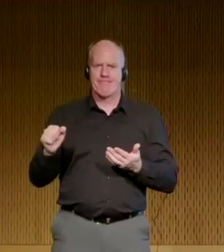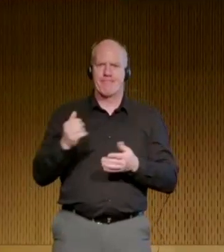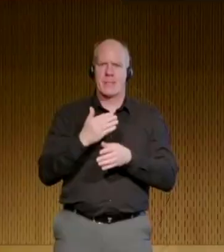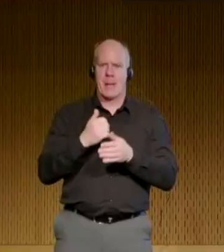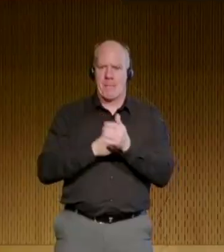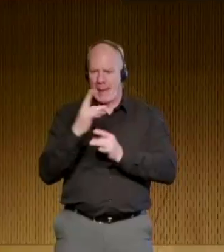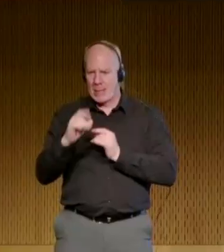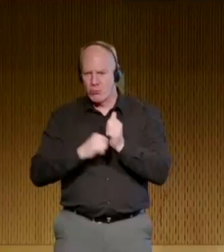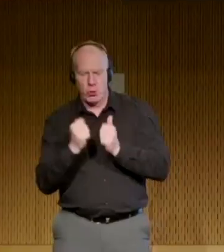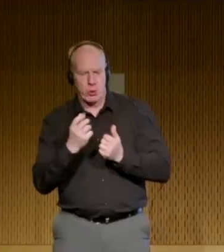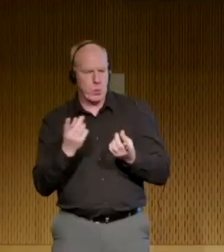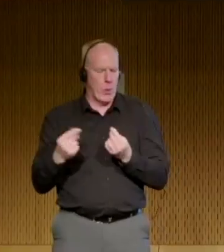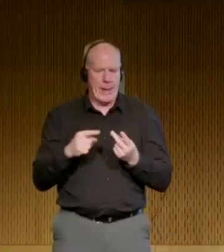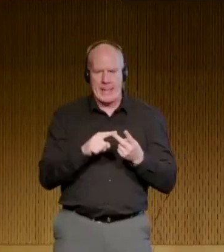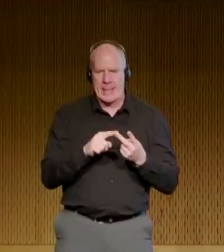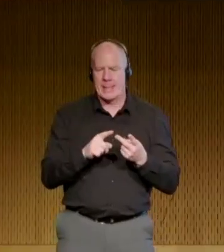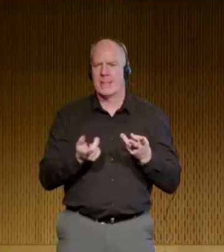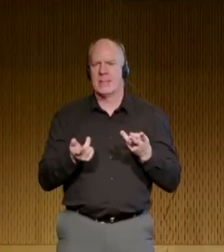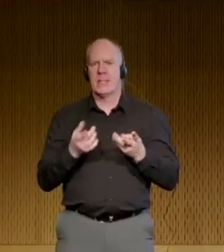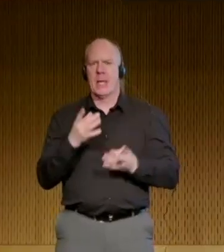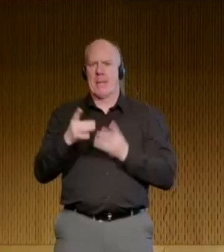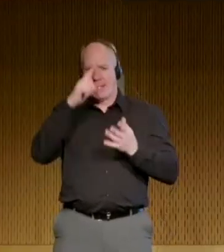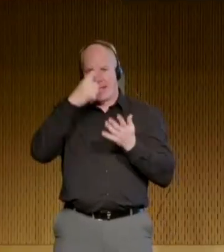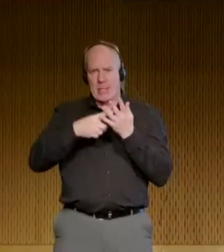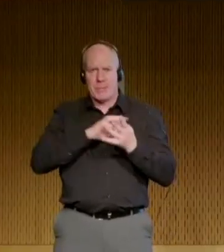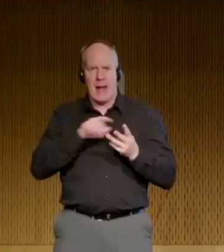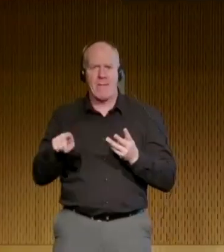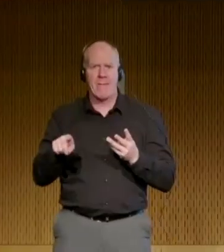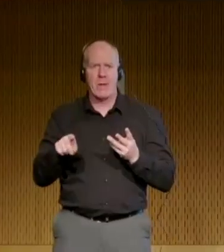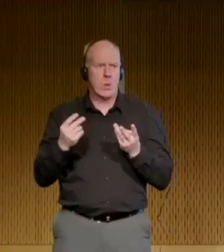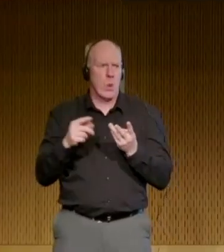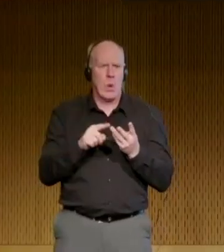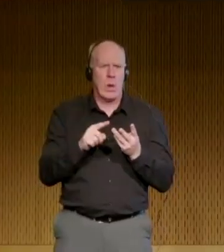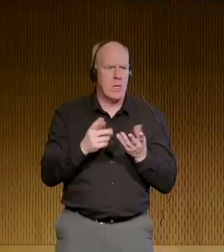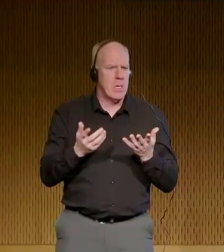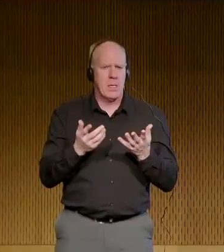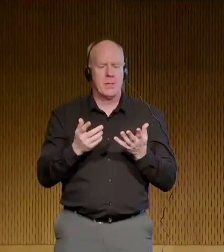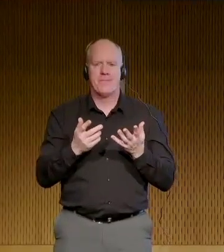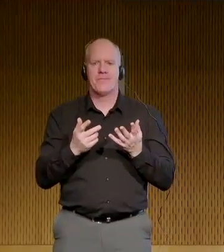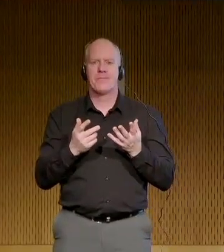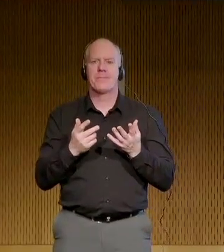what he's doing? How does he make decisions about what he's doing? And how does he stand